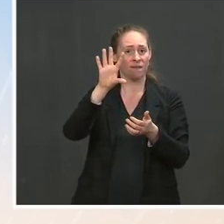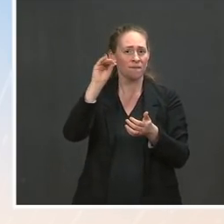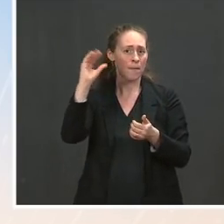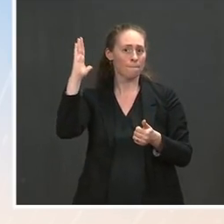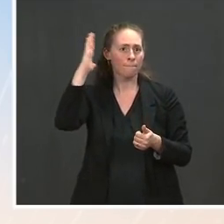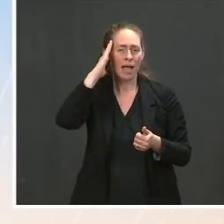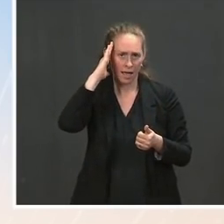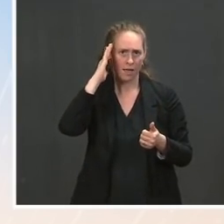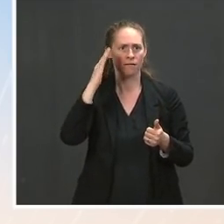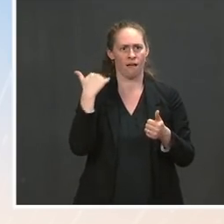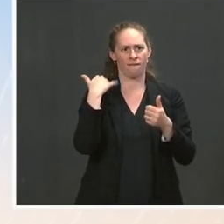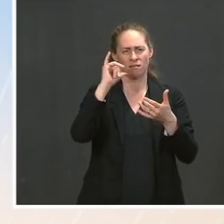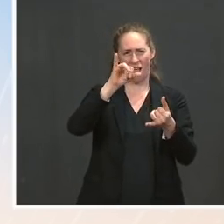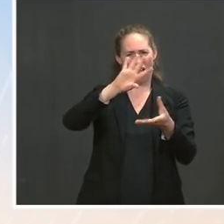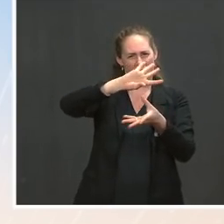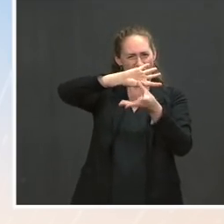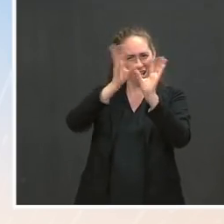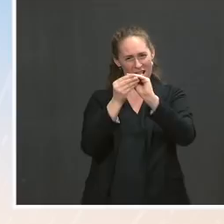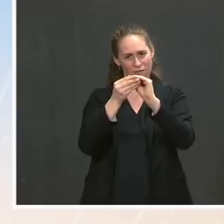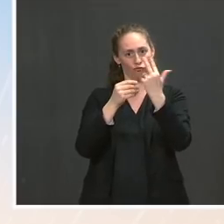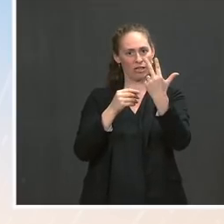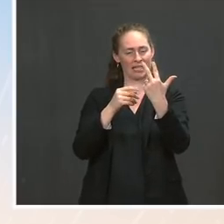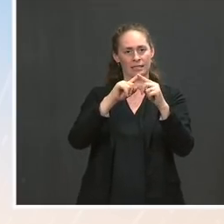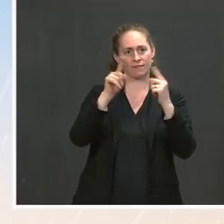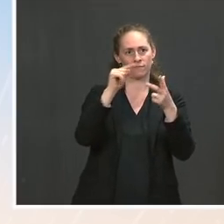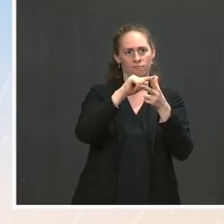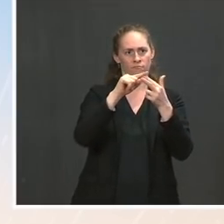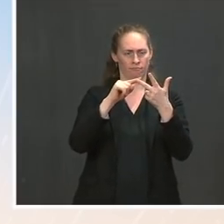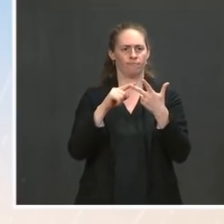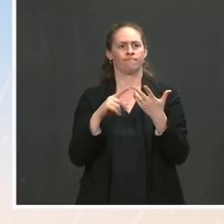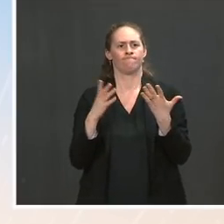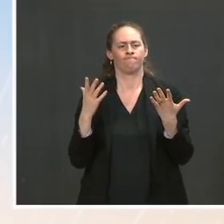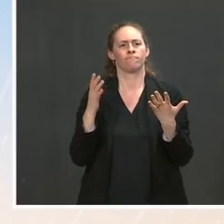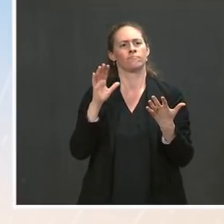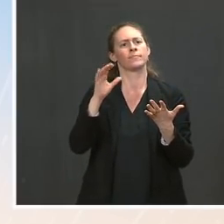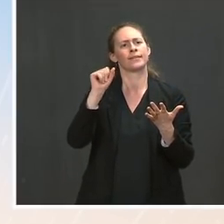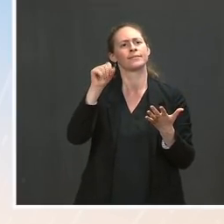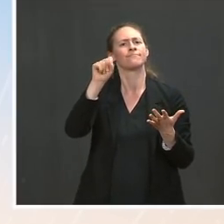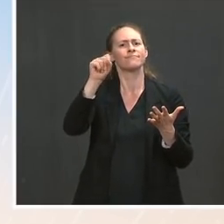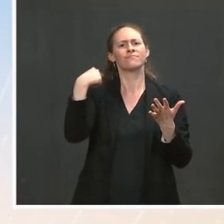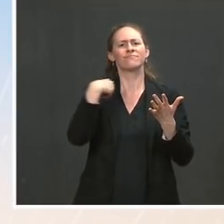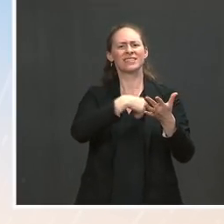is moving these kids out of the Border Patrol facilities, into the shelters.